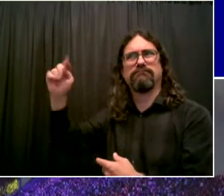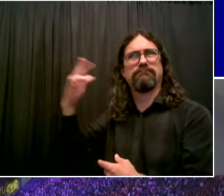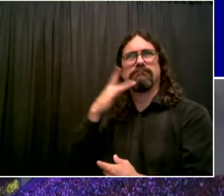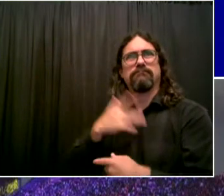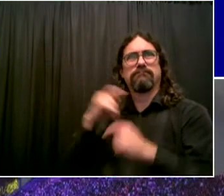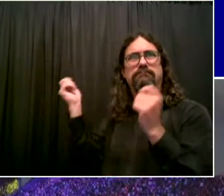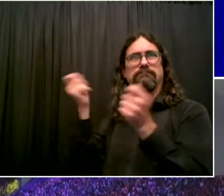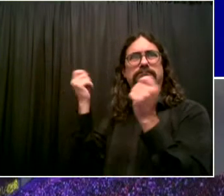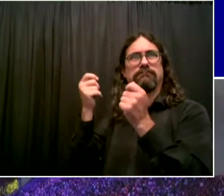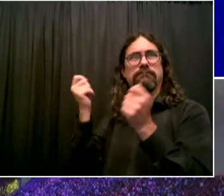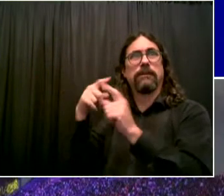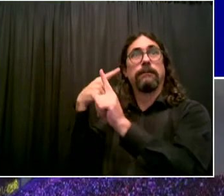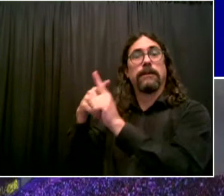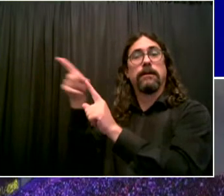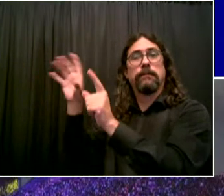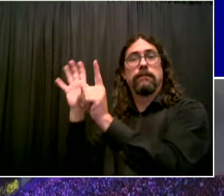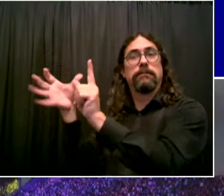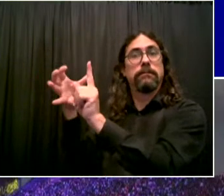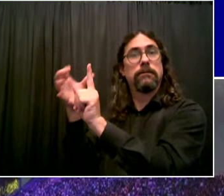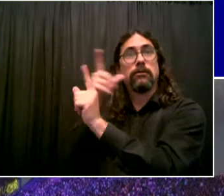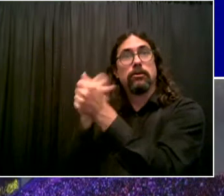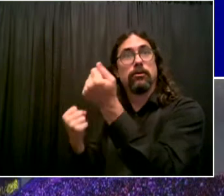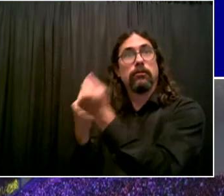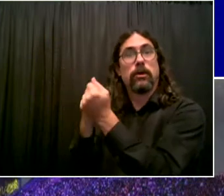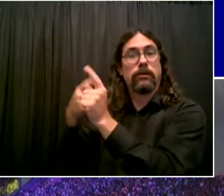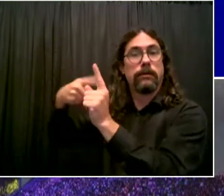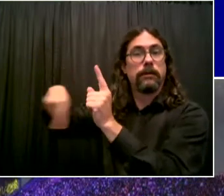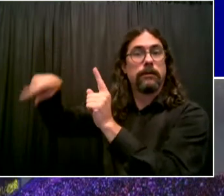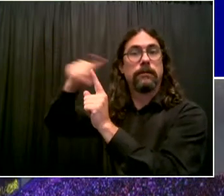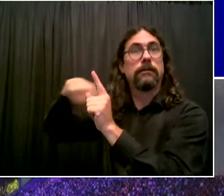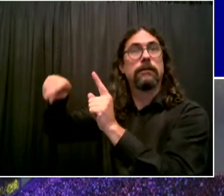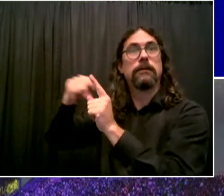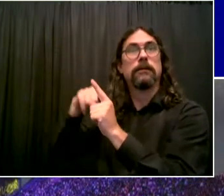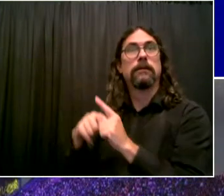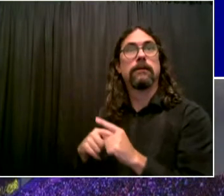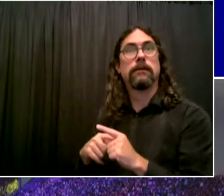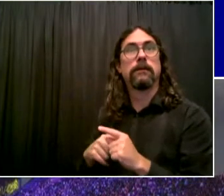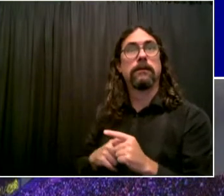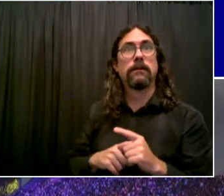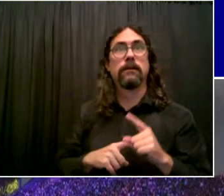HE WILL BE SUPPORTED BY THE FIRST FULL